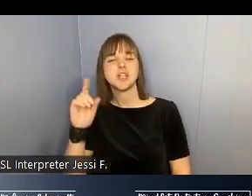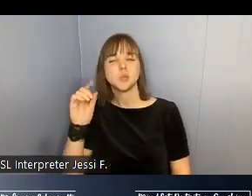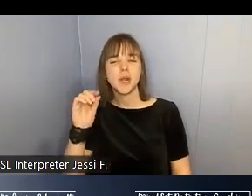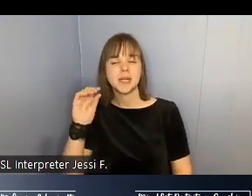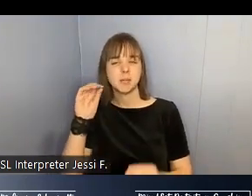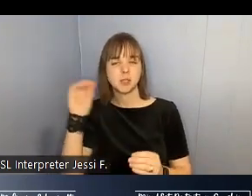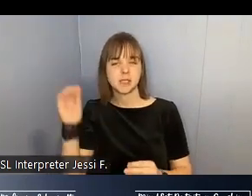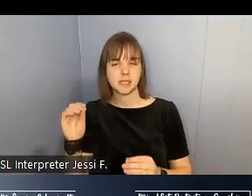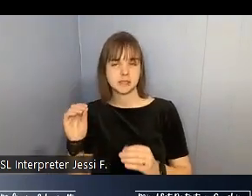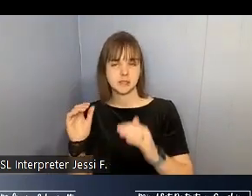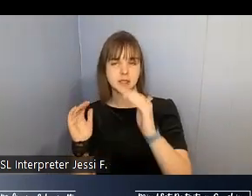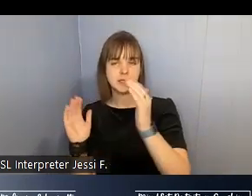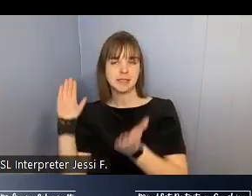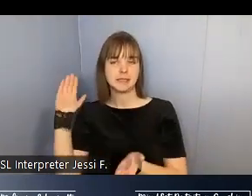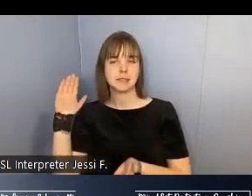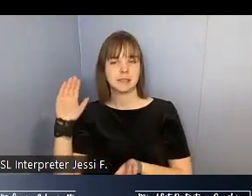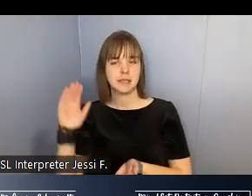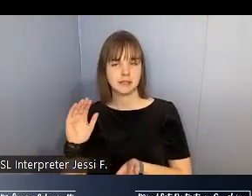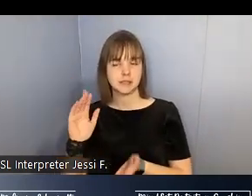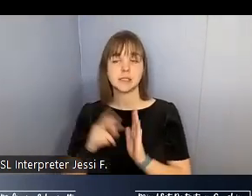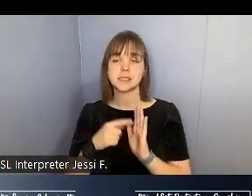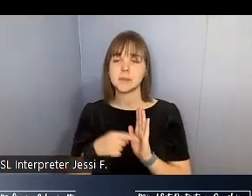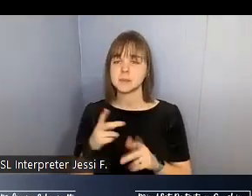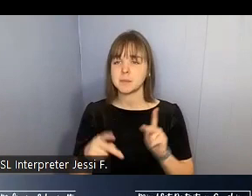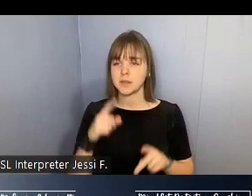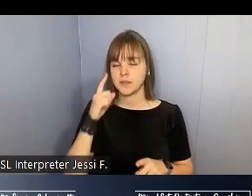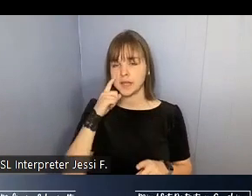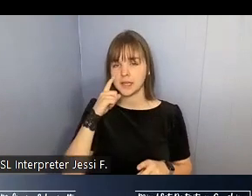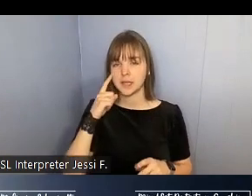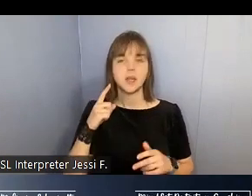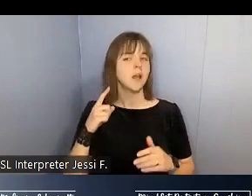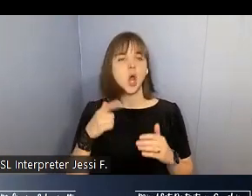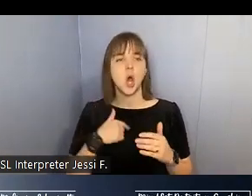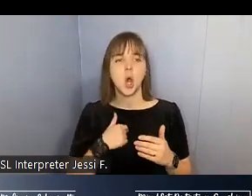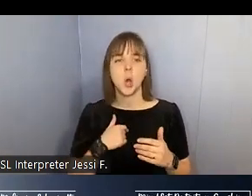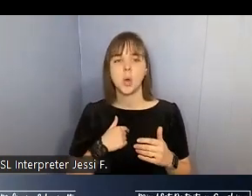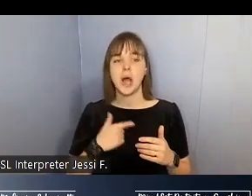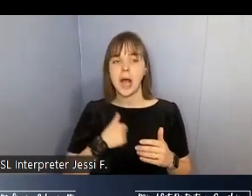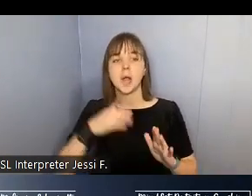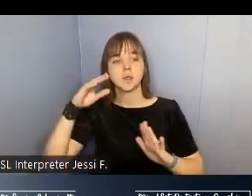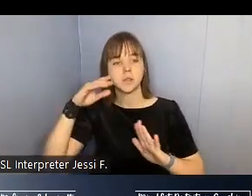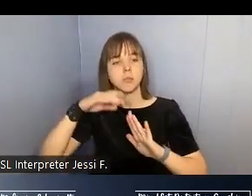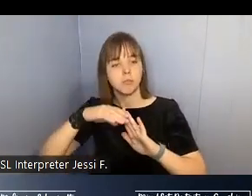People talk about it. I hit a plateau. Well, you're now at your new maintenance. What was your deficit is now your maintenance calories.